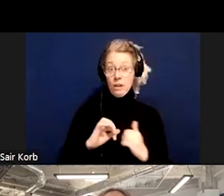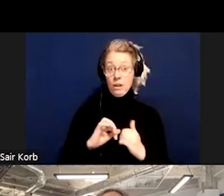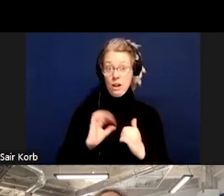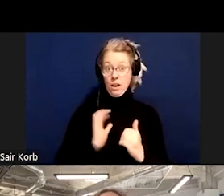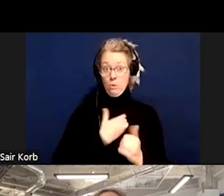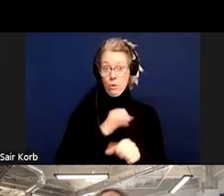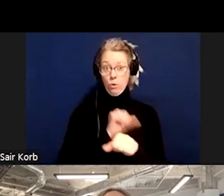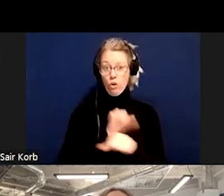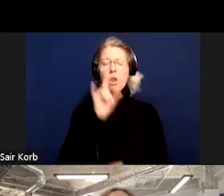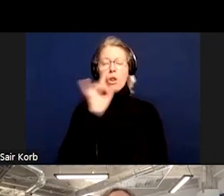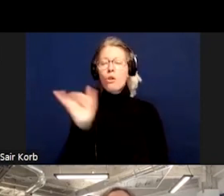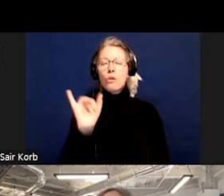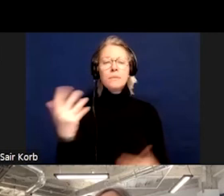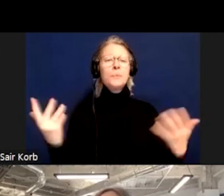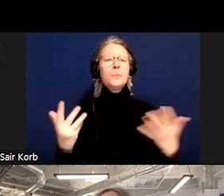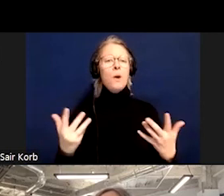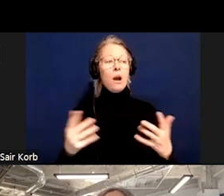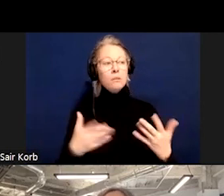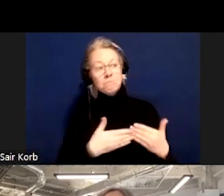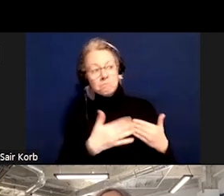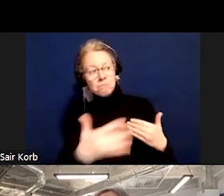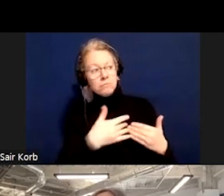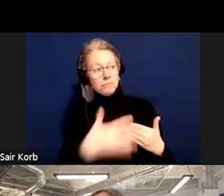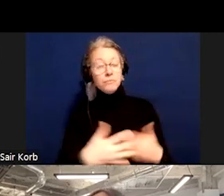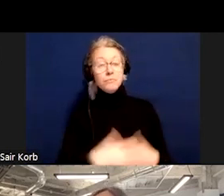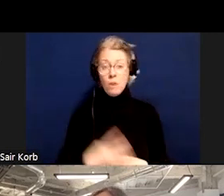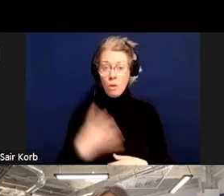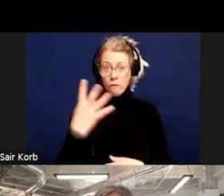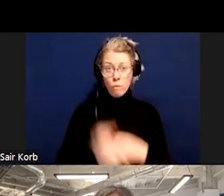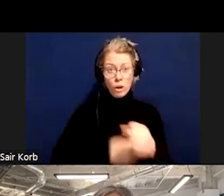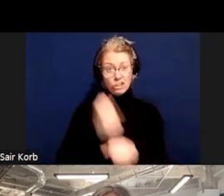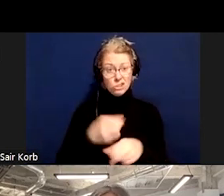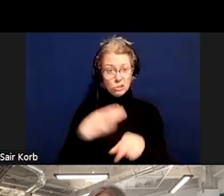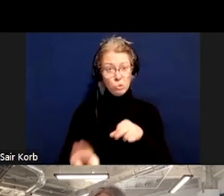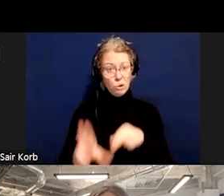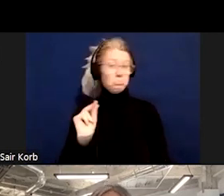going forward. And of course, four years is a long time. Look at everything that happened